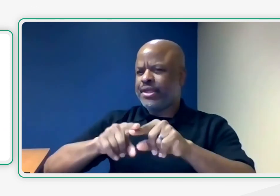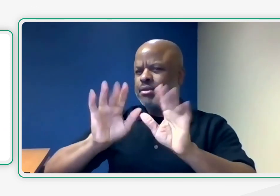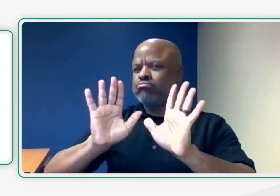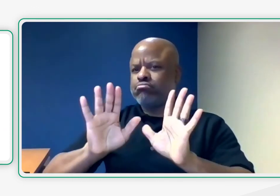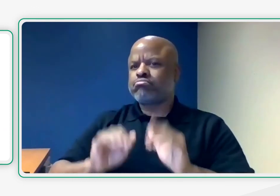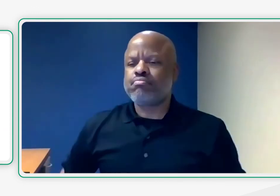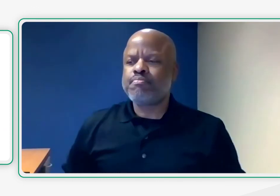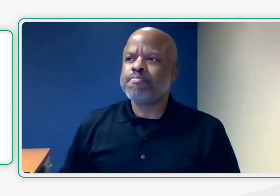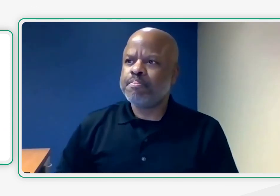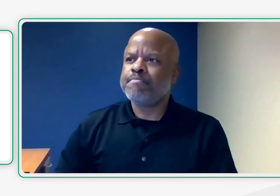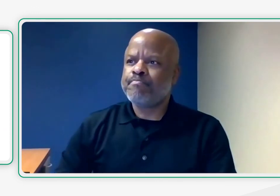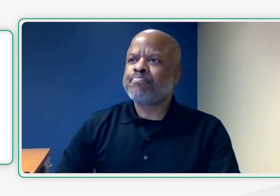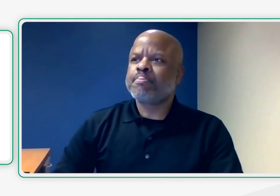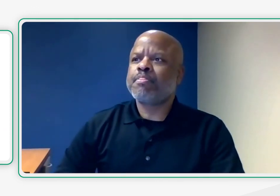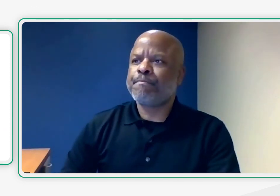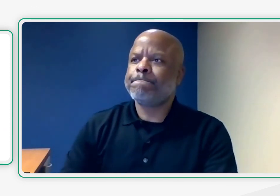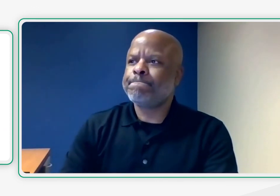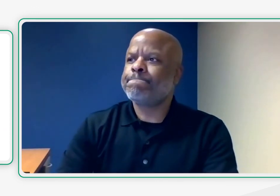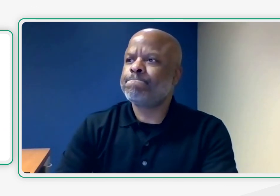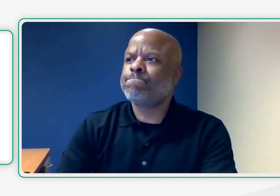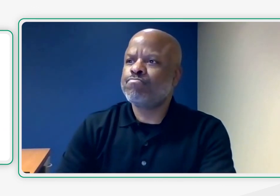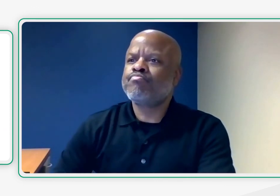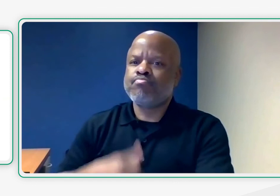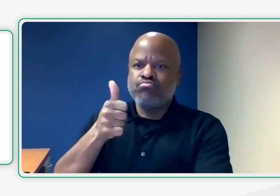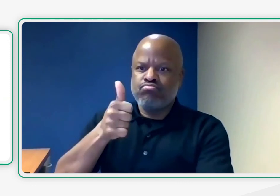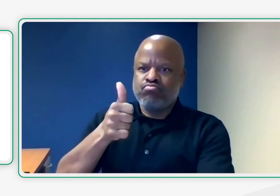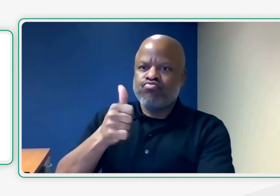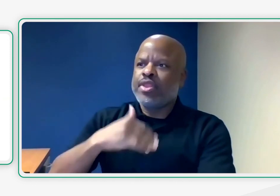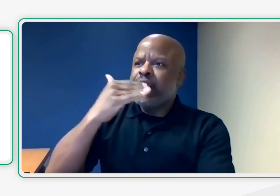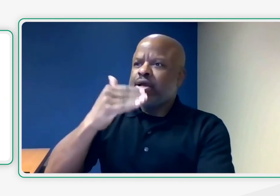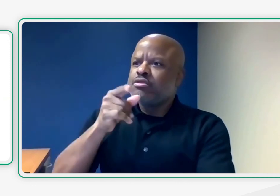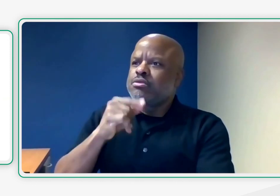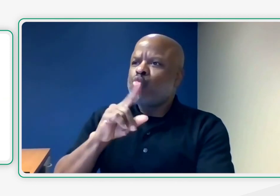whether it impacts your credit score, I can't answer that. But it will be included in your file.